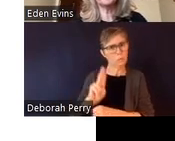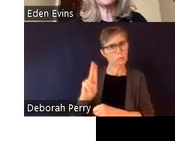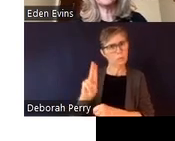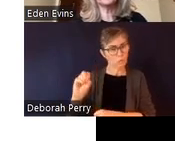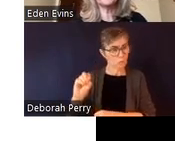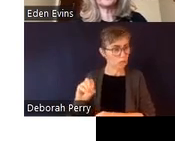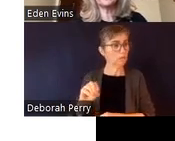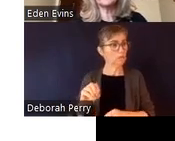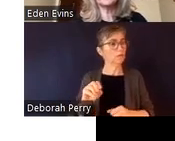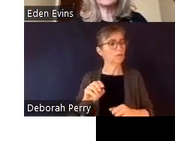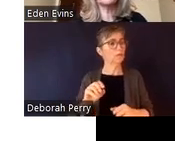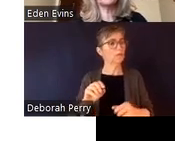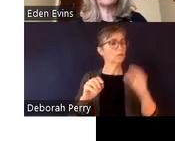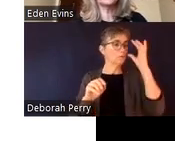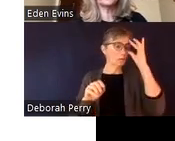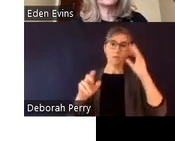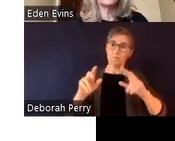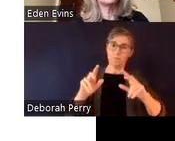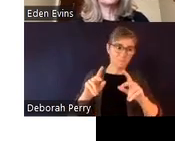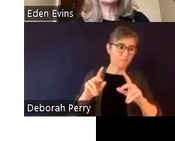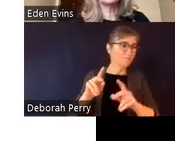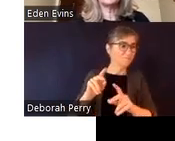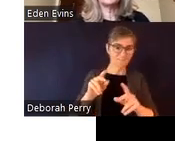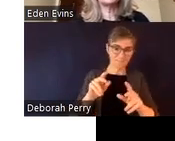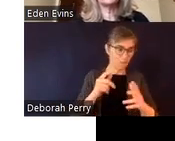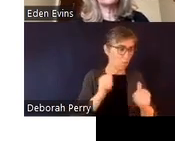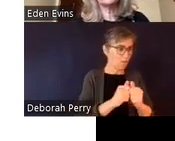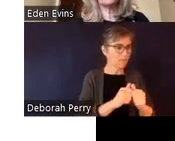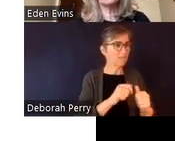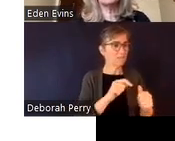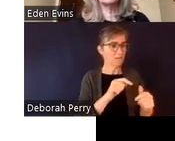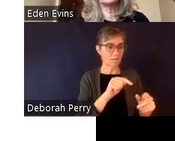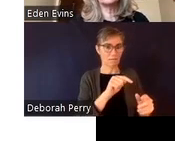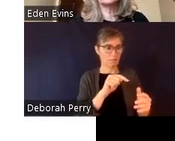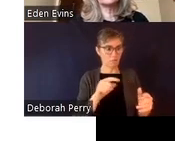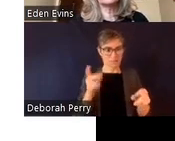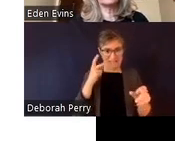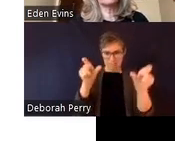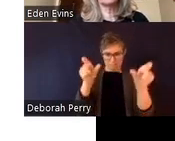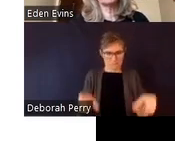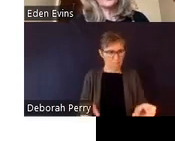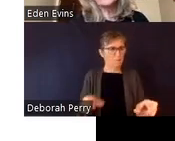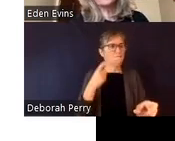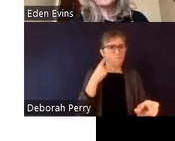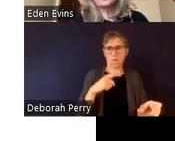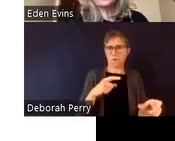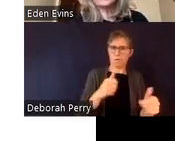with suicidal ideation and with depression, but cannabis use - non-disordered use is